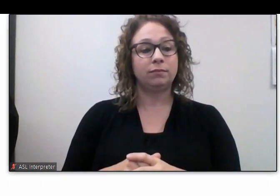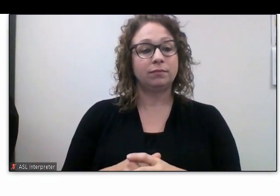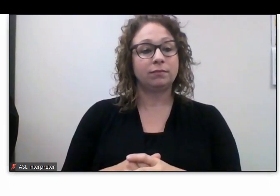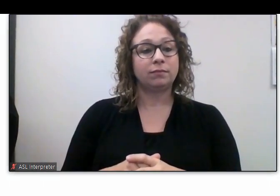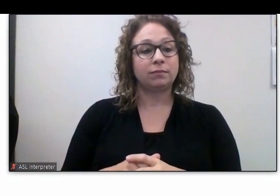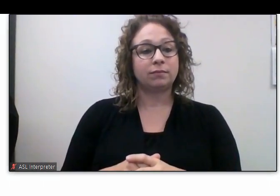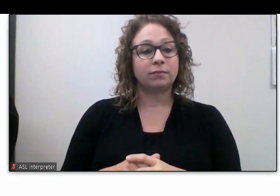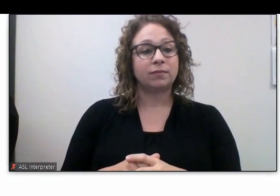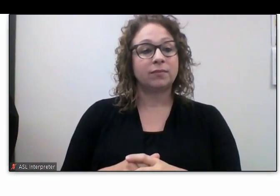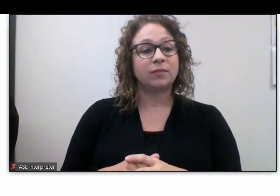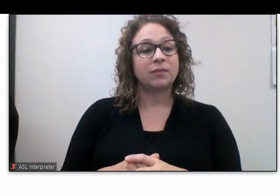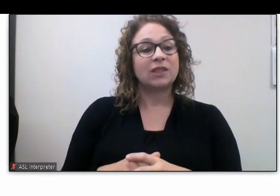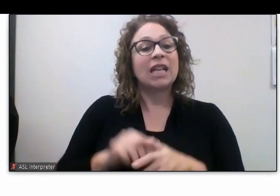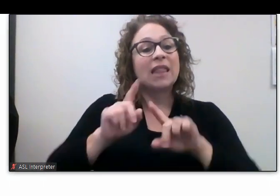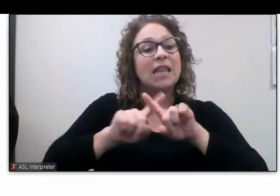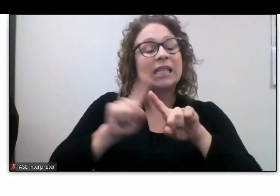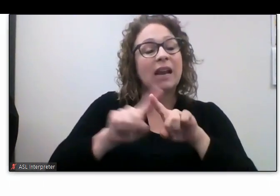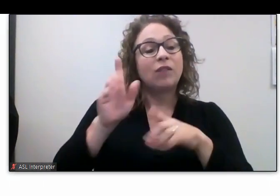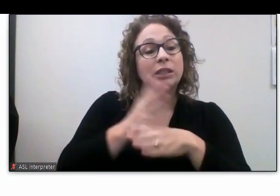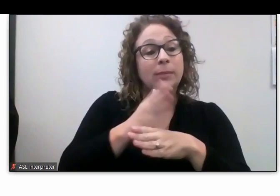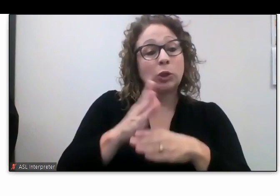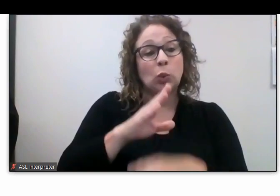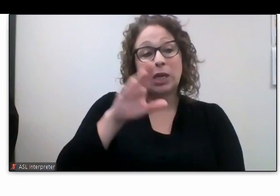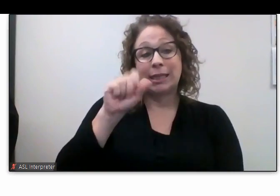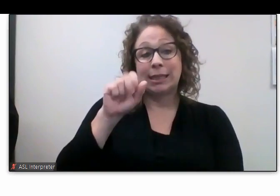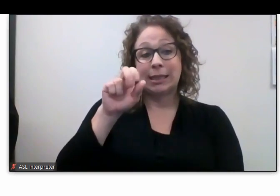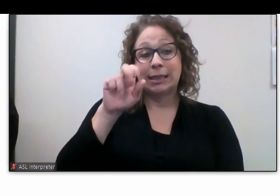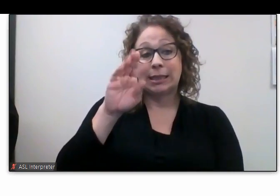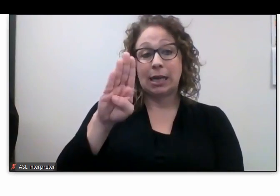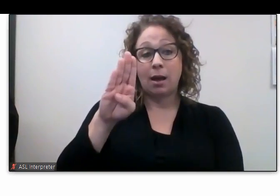There is a difference between subtitles and captions.